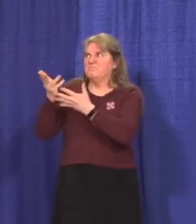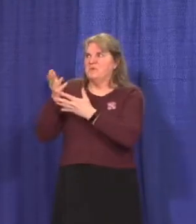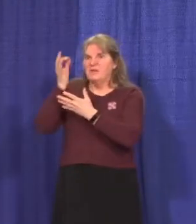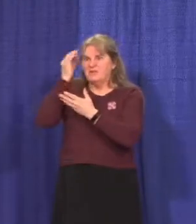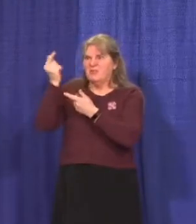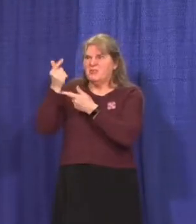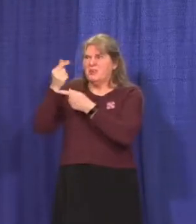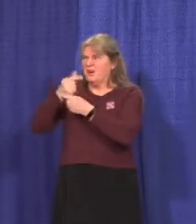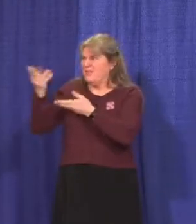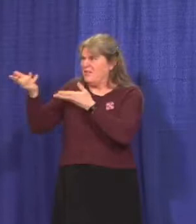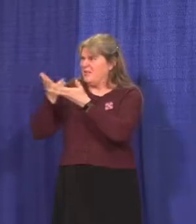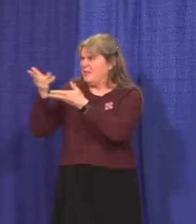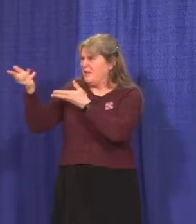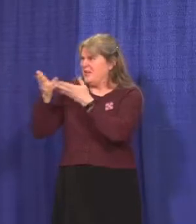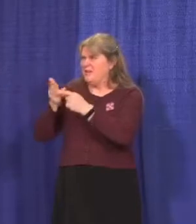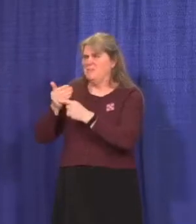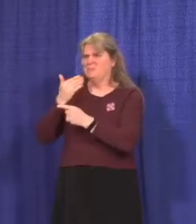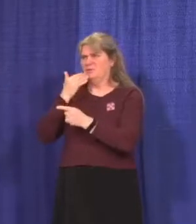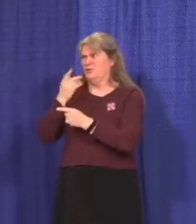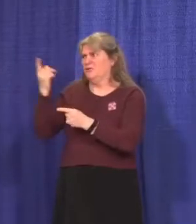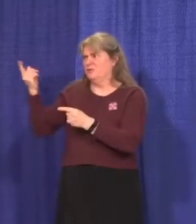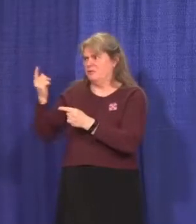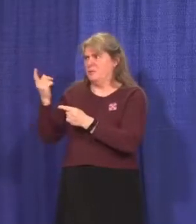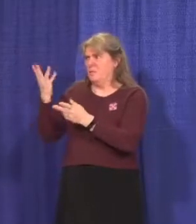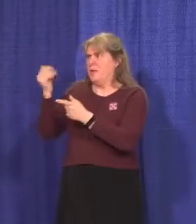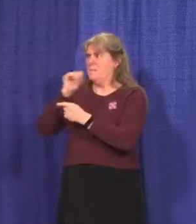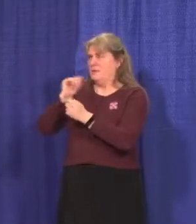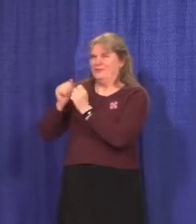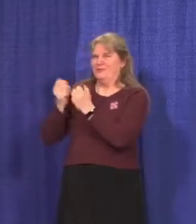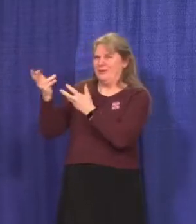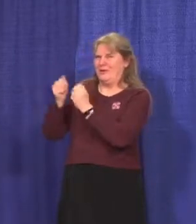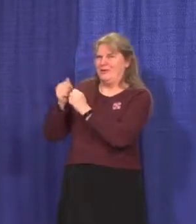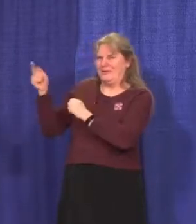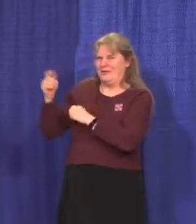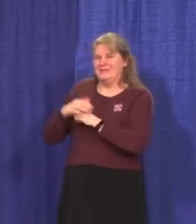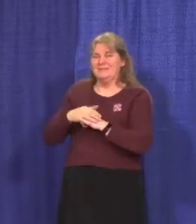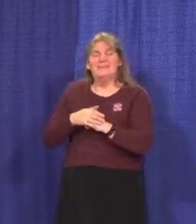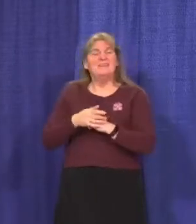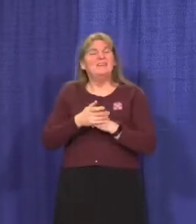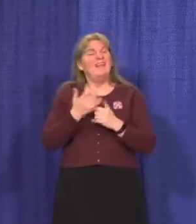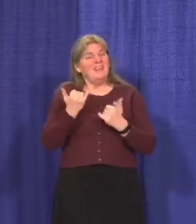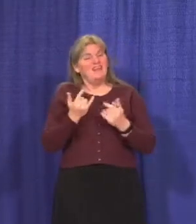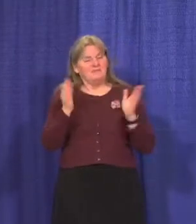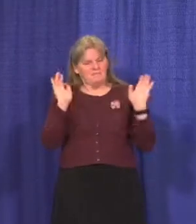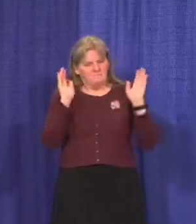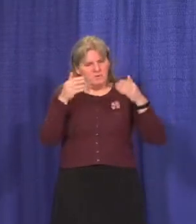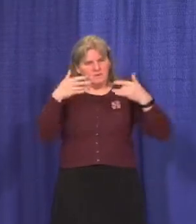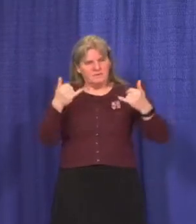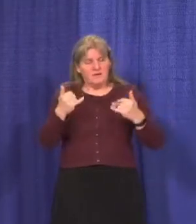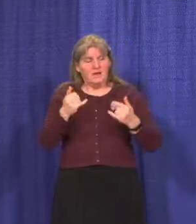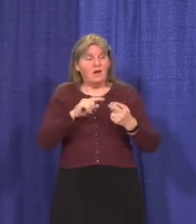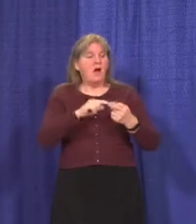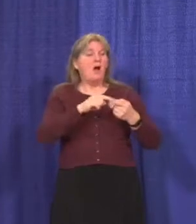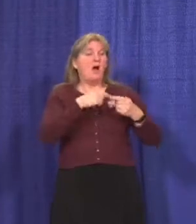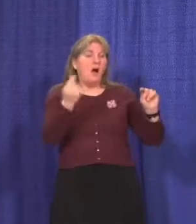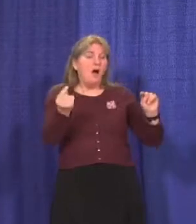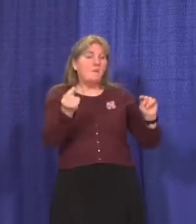those in Ottawa who stayed up talking to us. That's what we are doing. The opposition can talk and